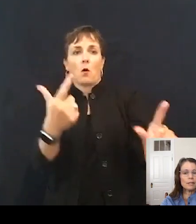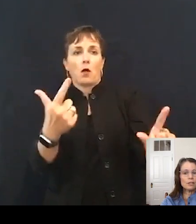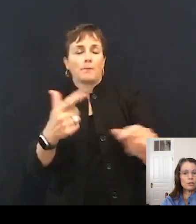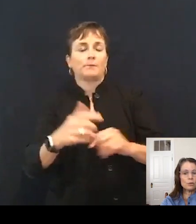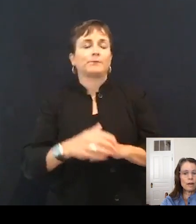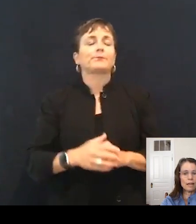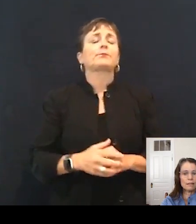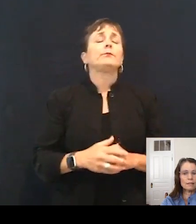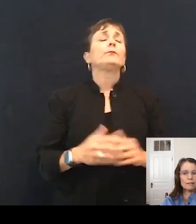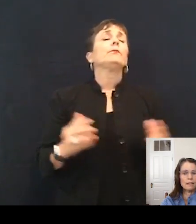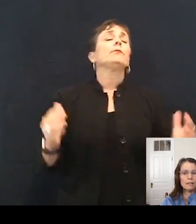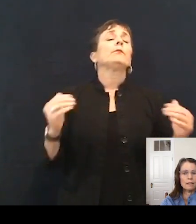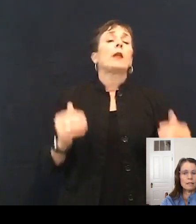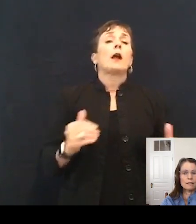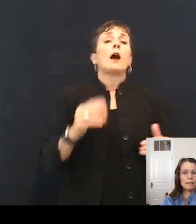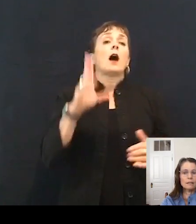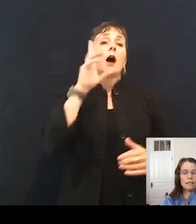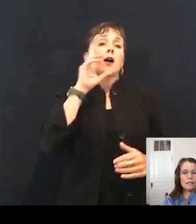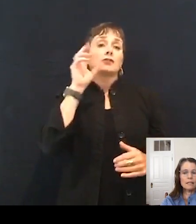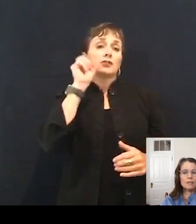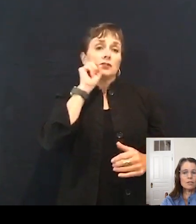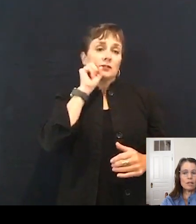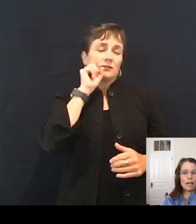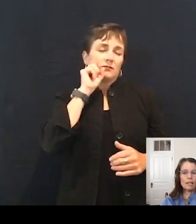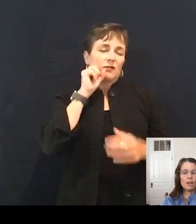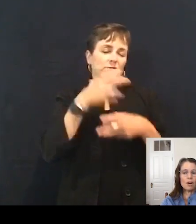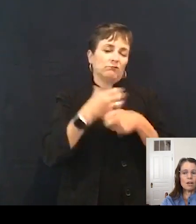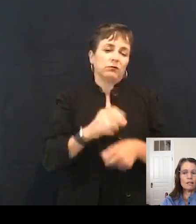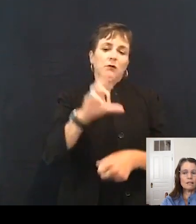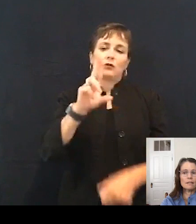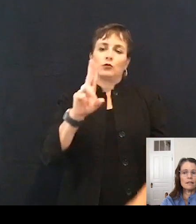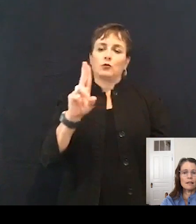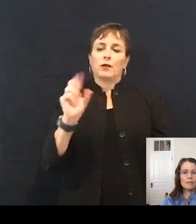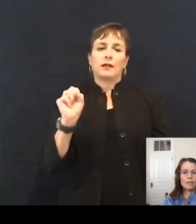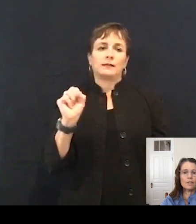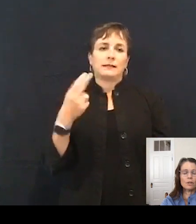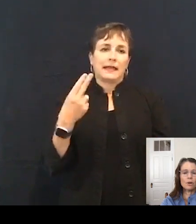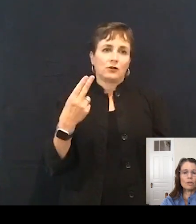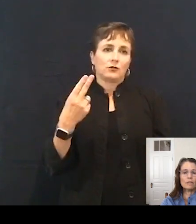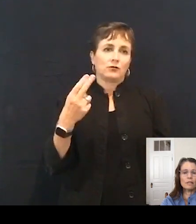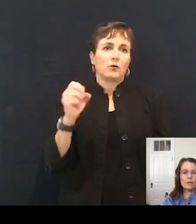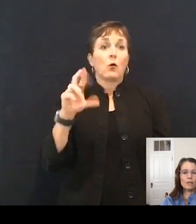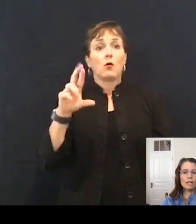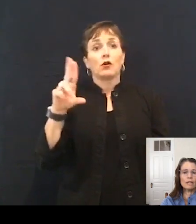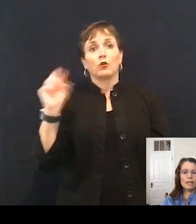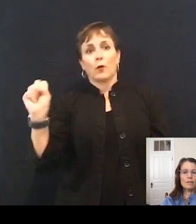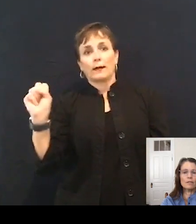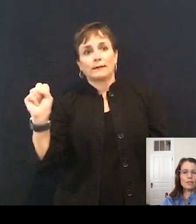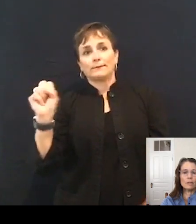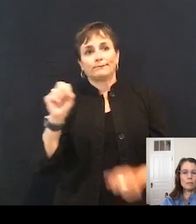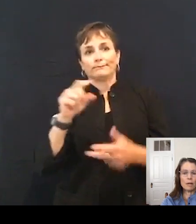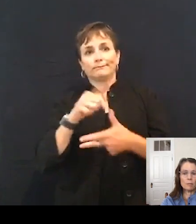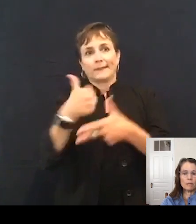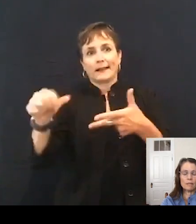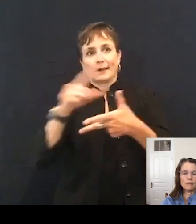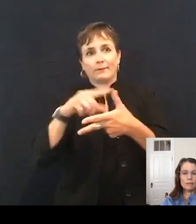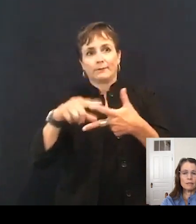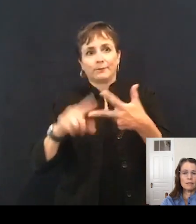is the leading genetic cause of concurrent hearing and vision impairment.